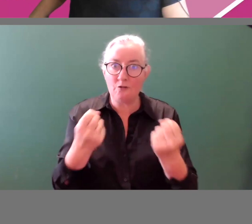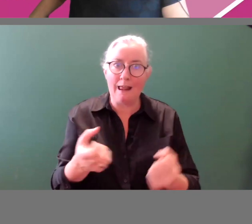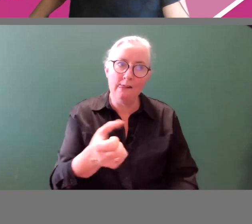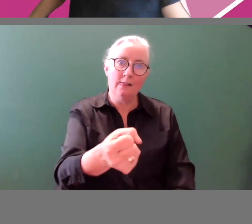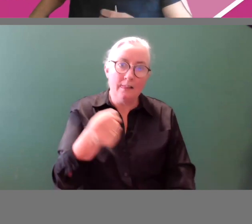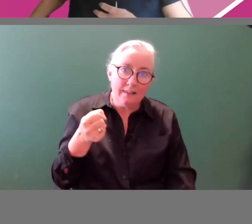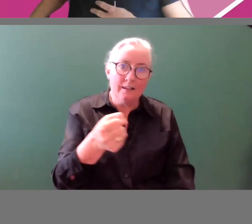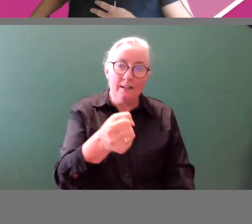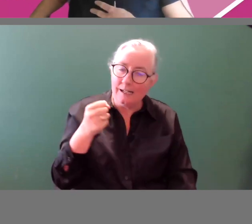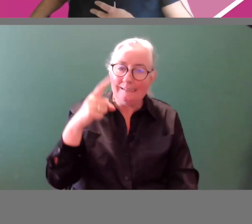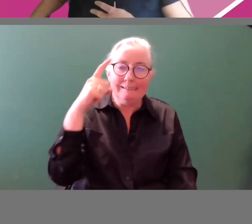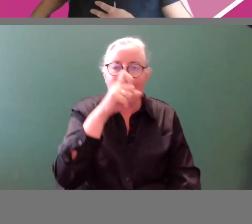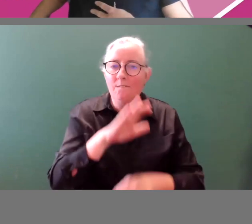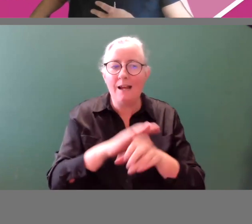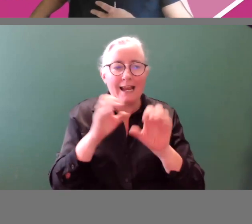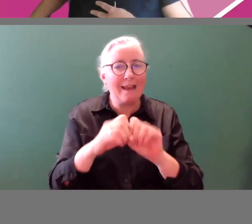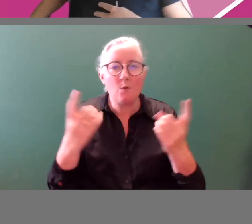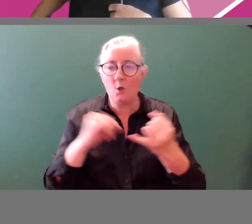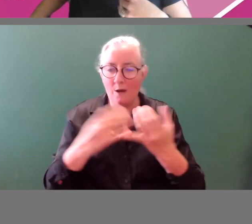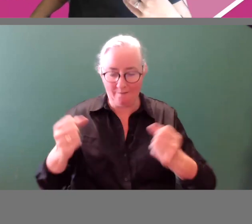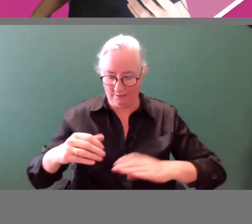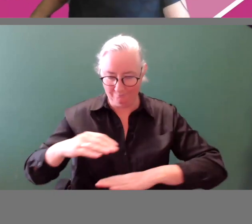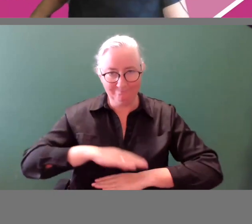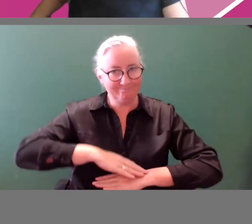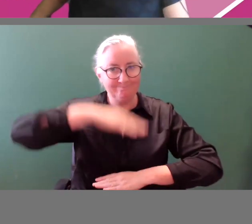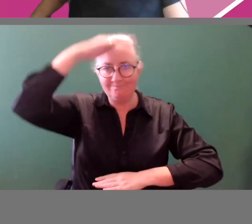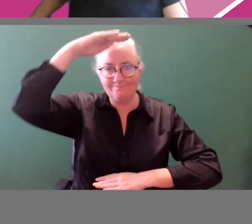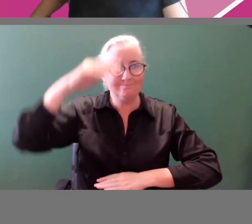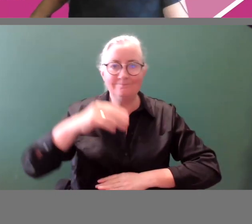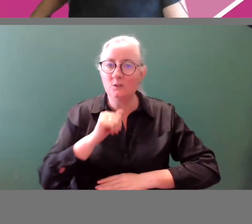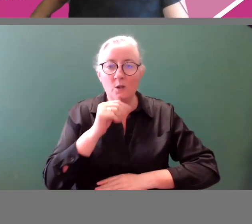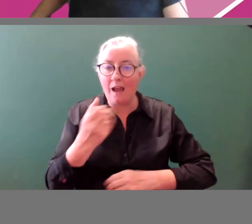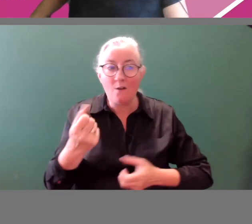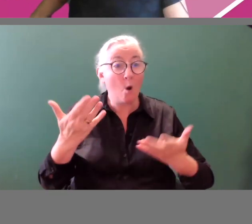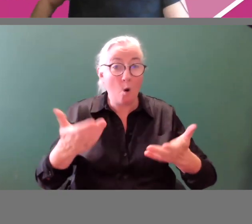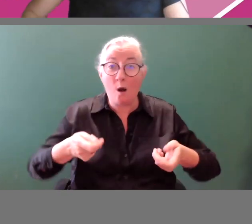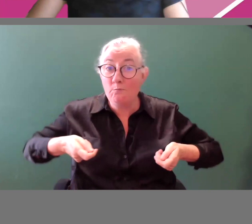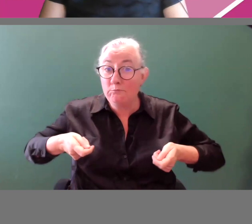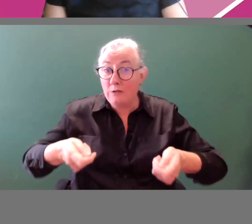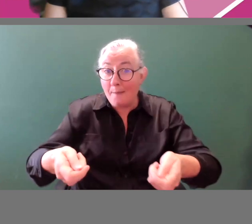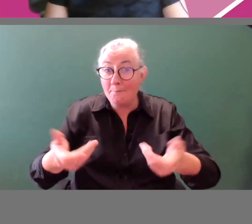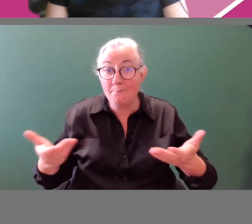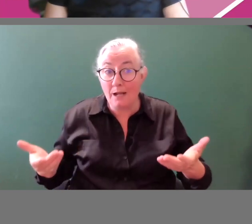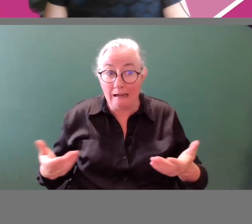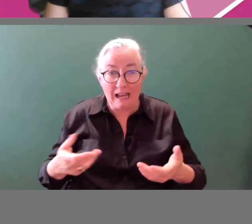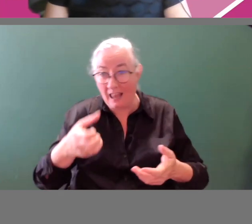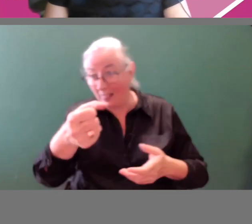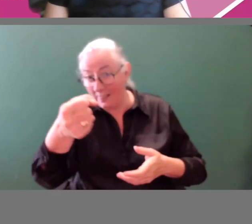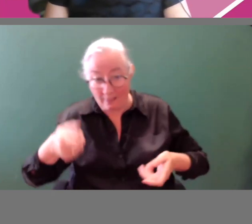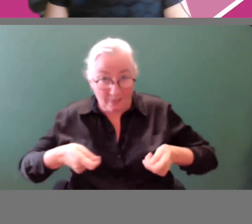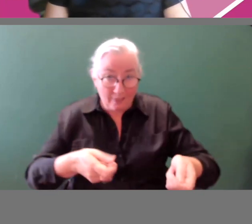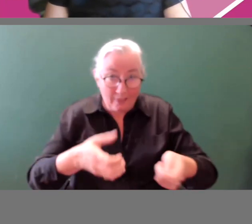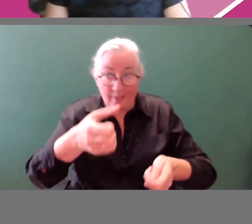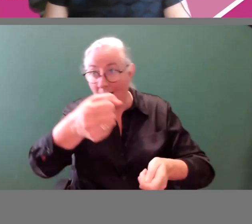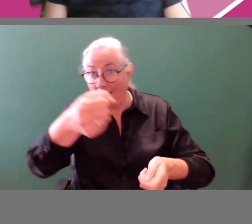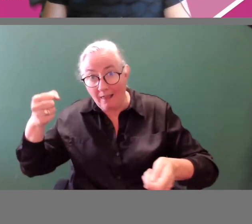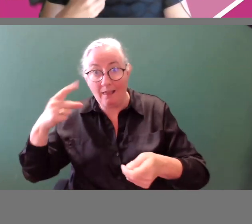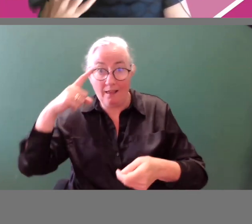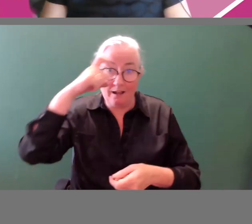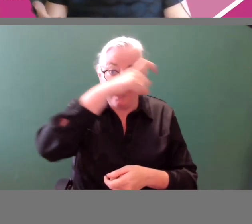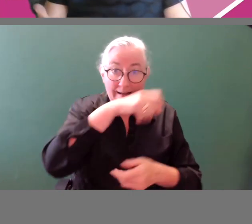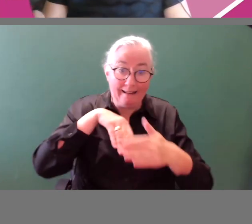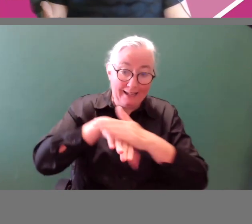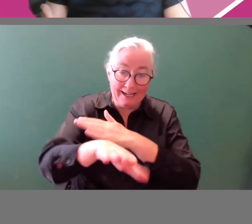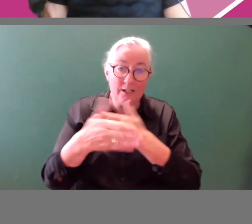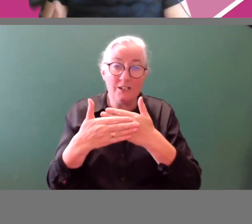anyone with reduced upper body strength or someone pushing a buggy for example so again